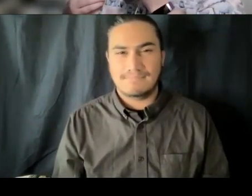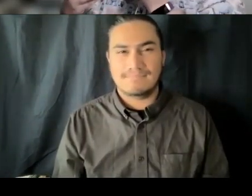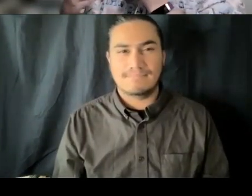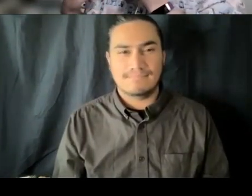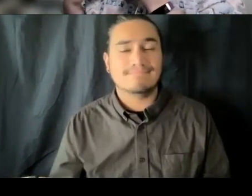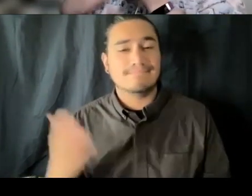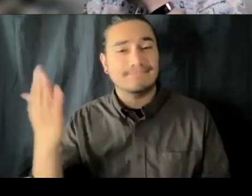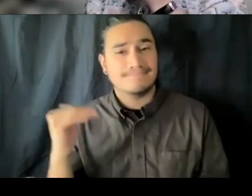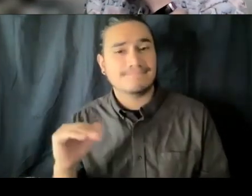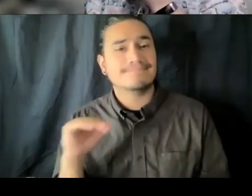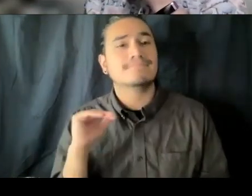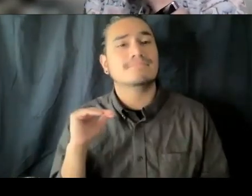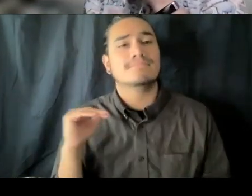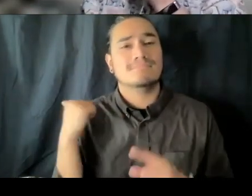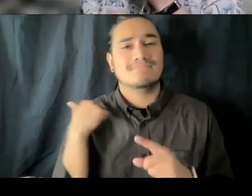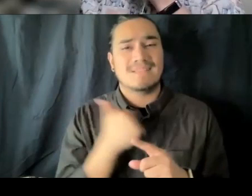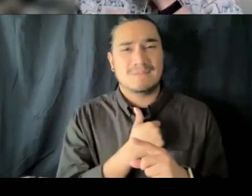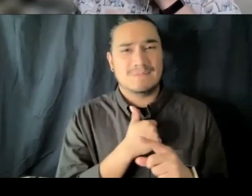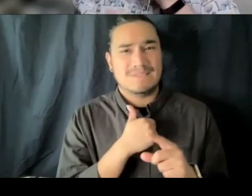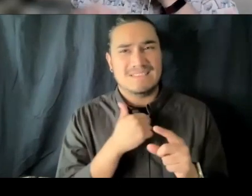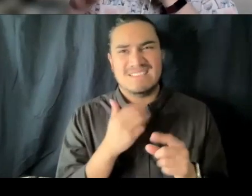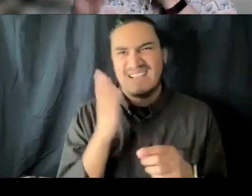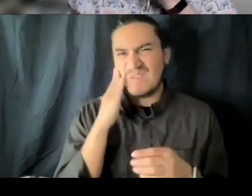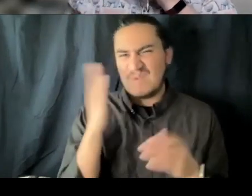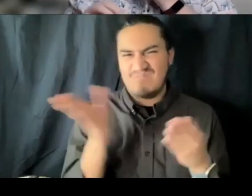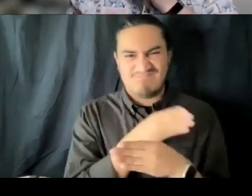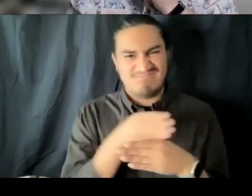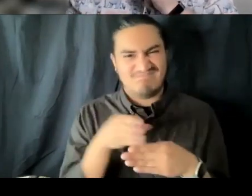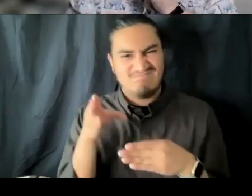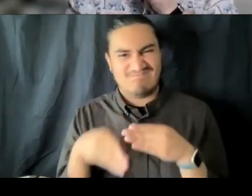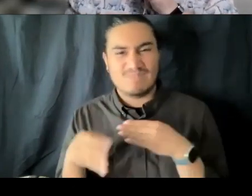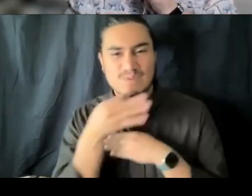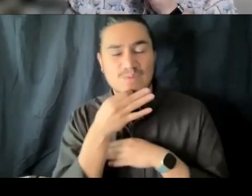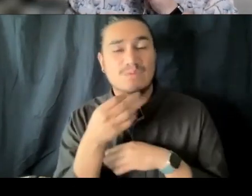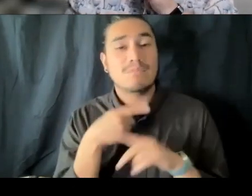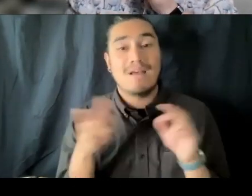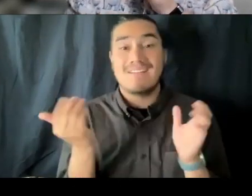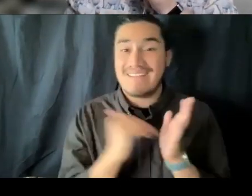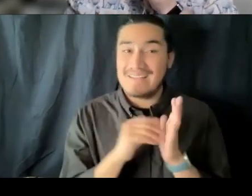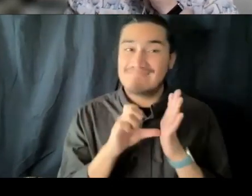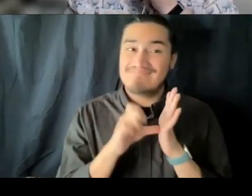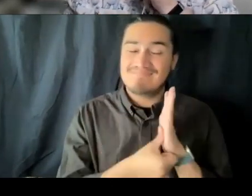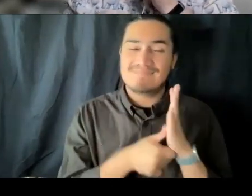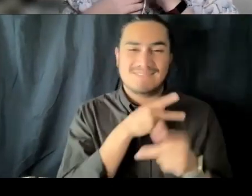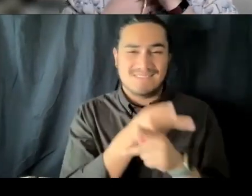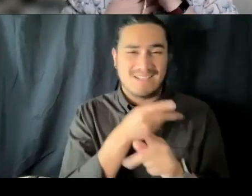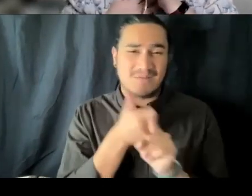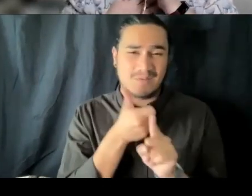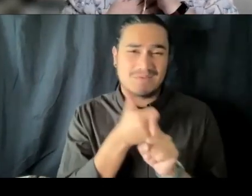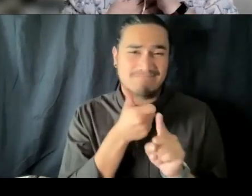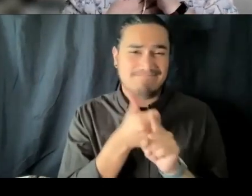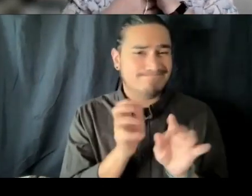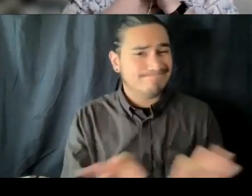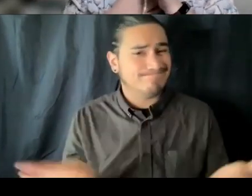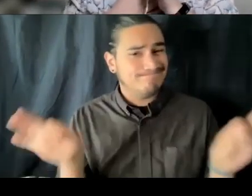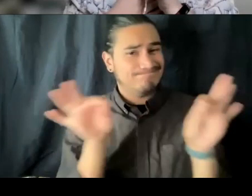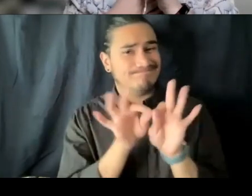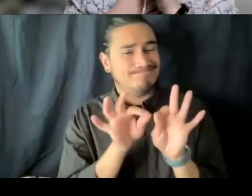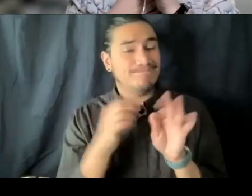And as we get to kind of the close, take care of yourself throughout this. We are humans.